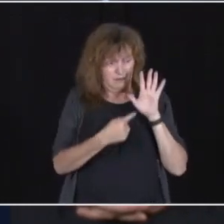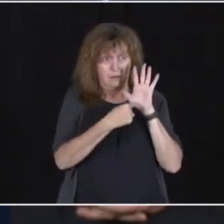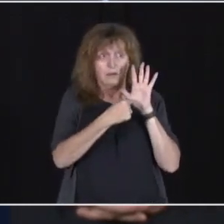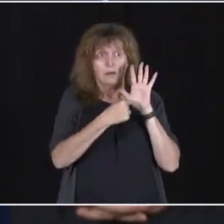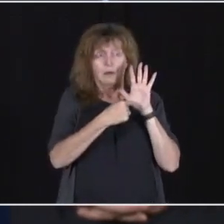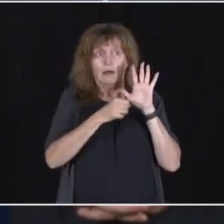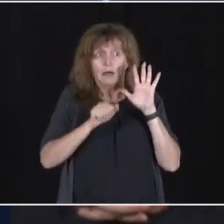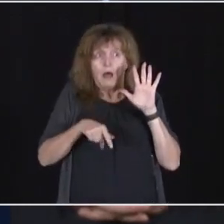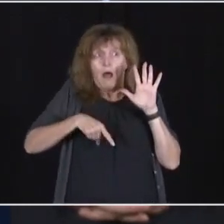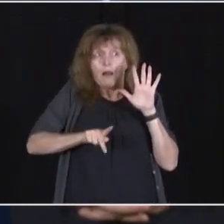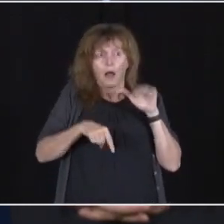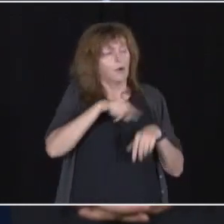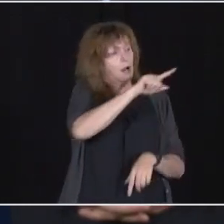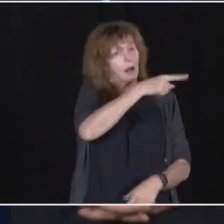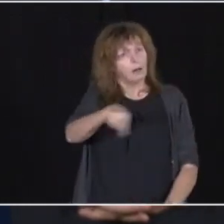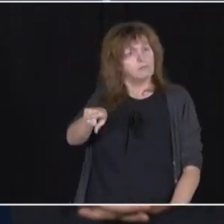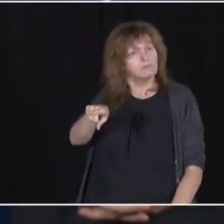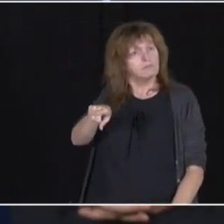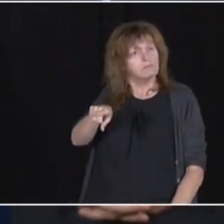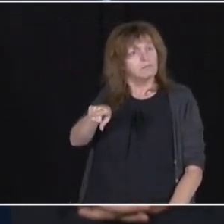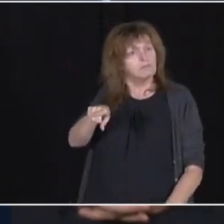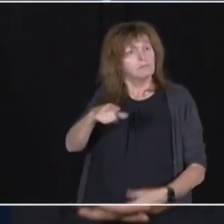flow staff